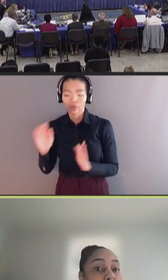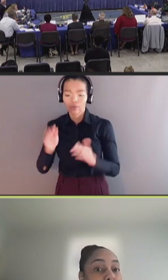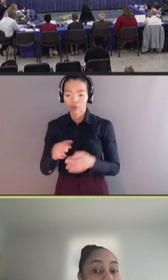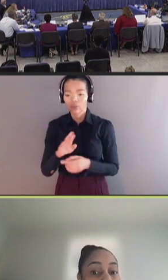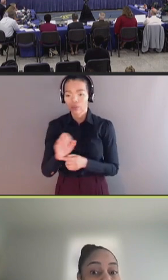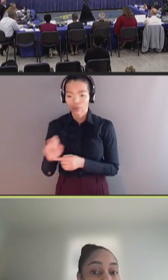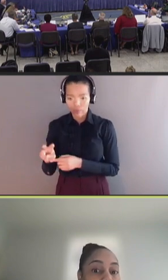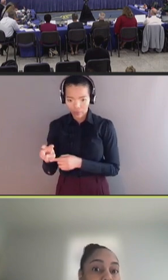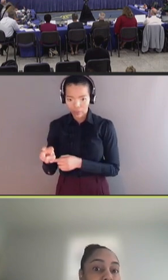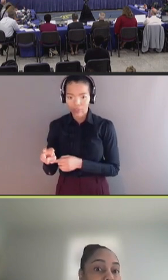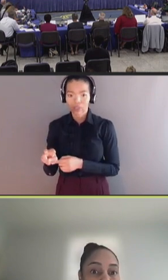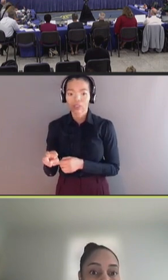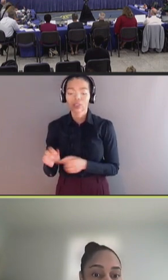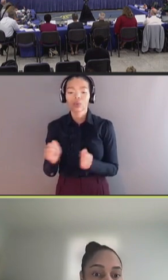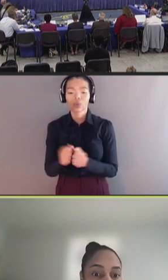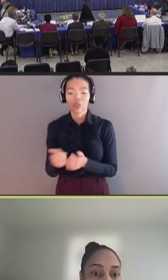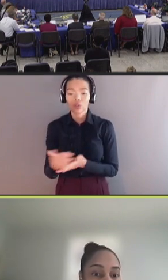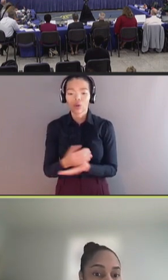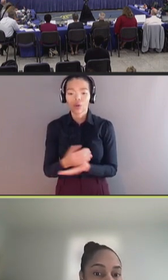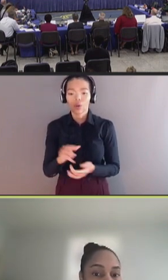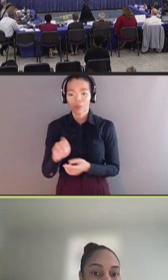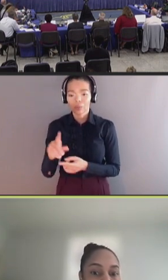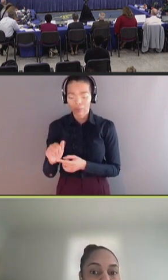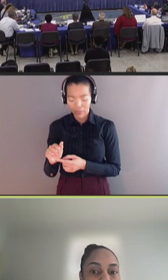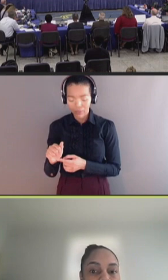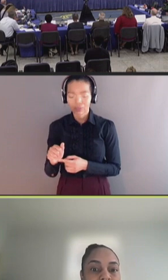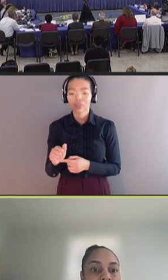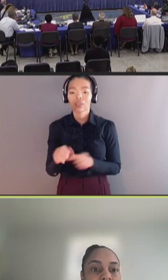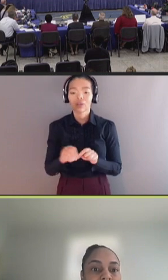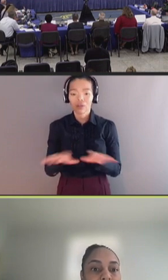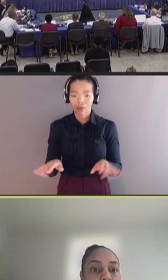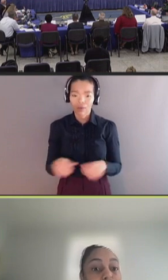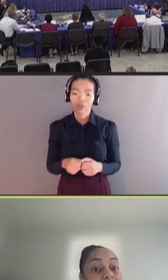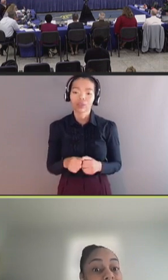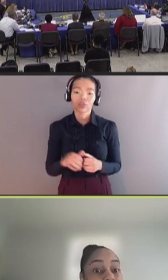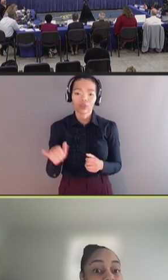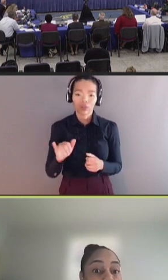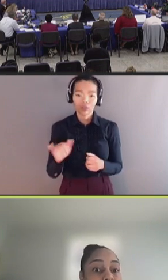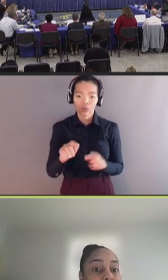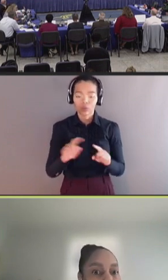earned media coverage and healthcare provider engagements. We, last month,